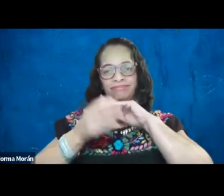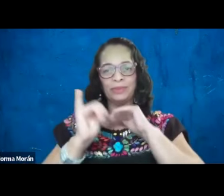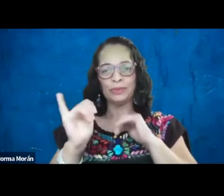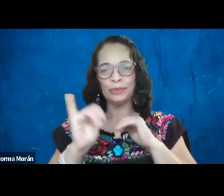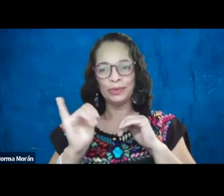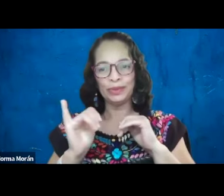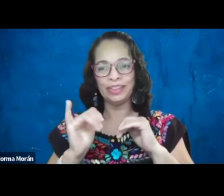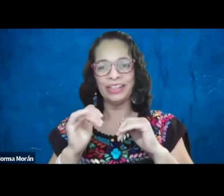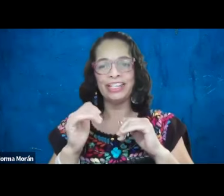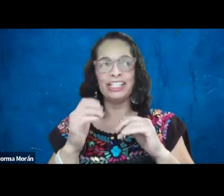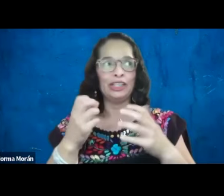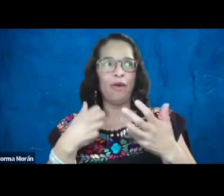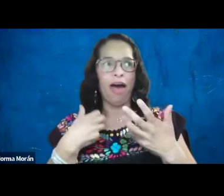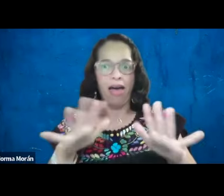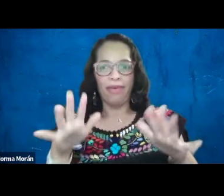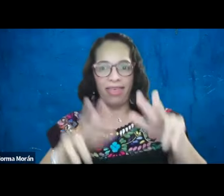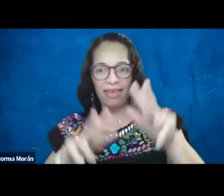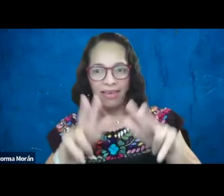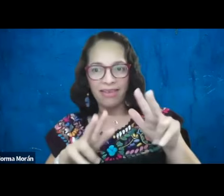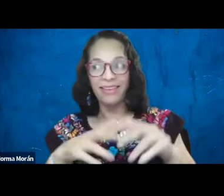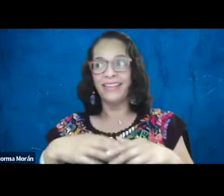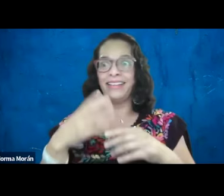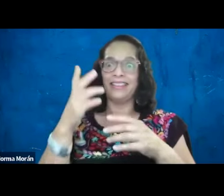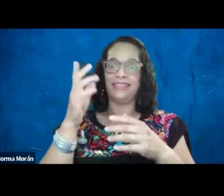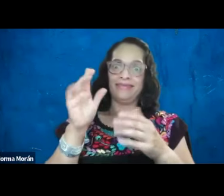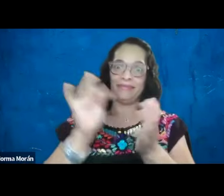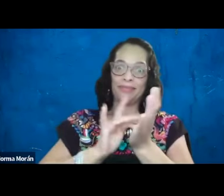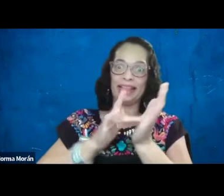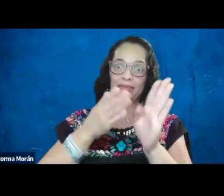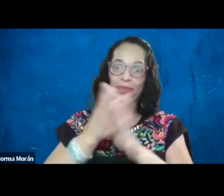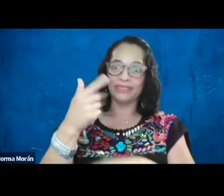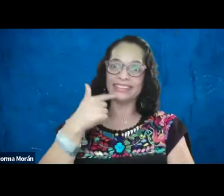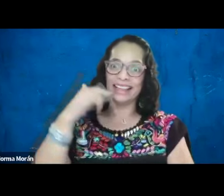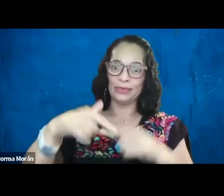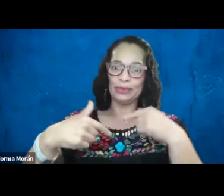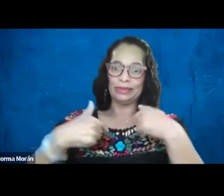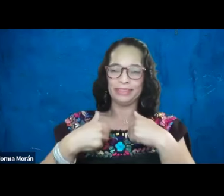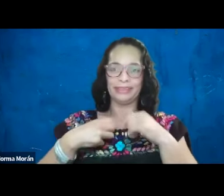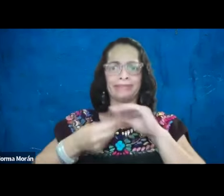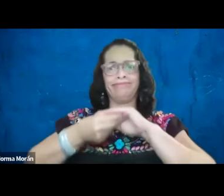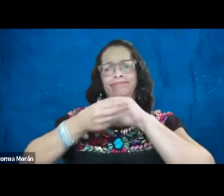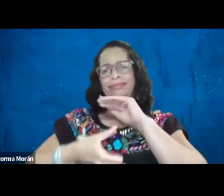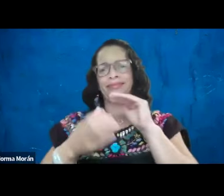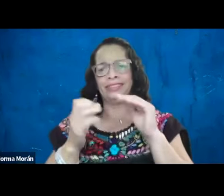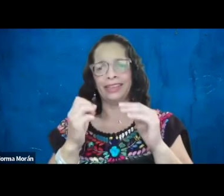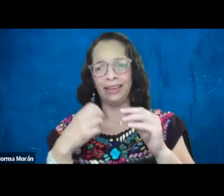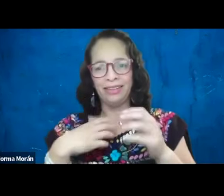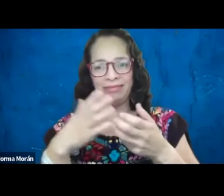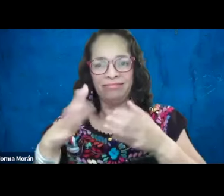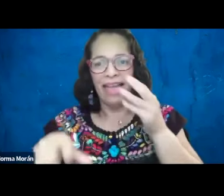So I felt really deflated. I was already feeling awkward. And then I had